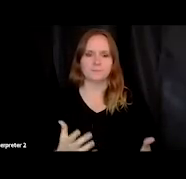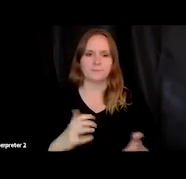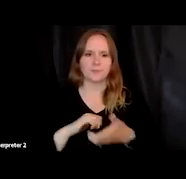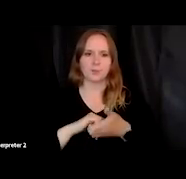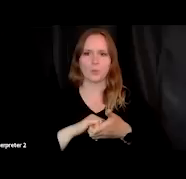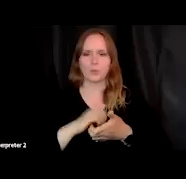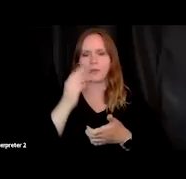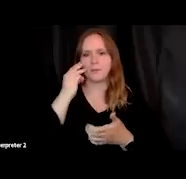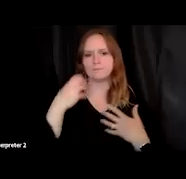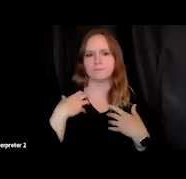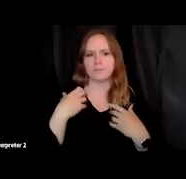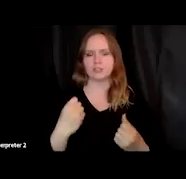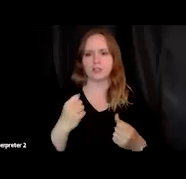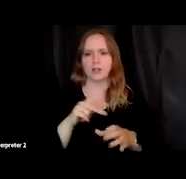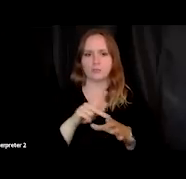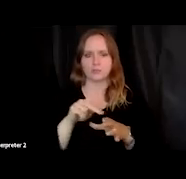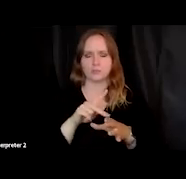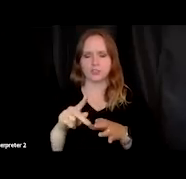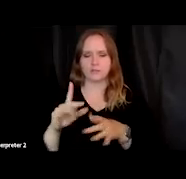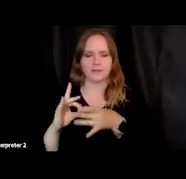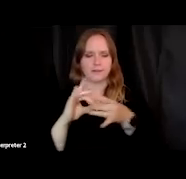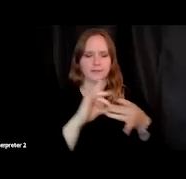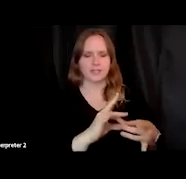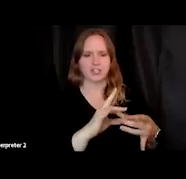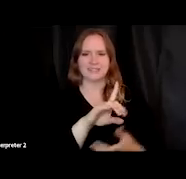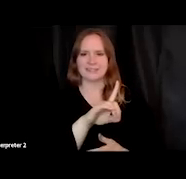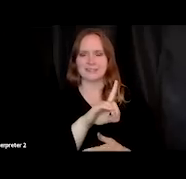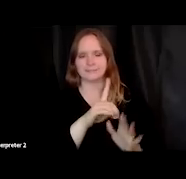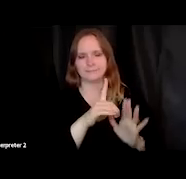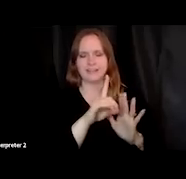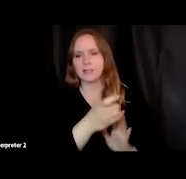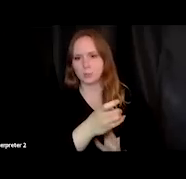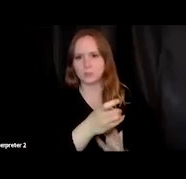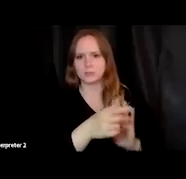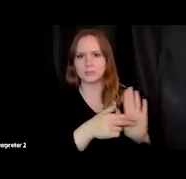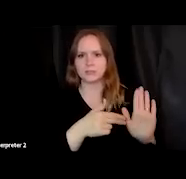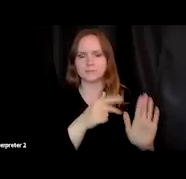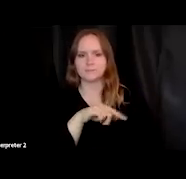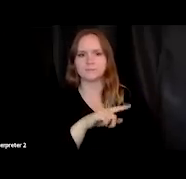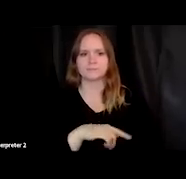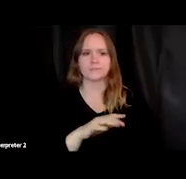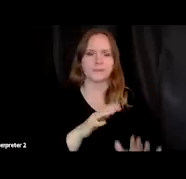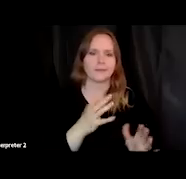to attach the diagnosis to the client and that helps with the housing lawyer when they're having to go to court and things of that nature.